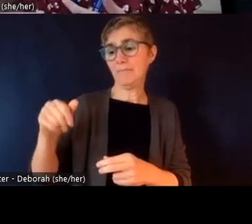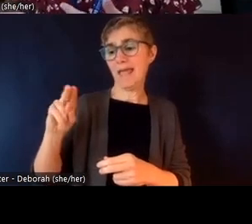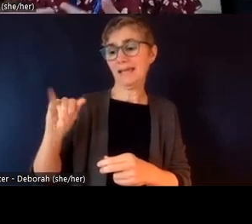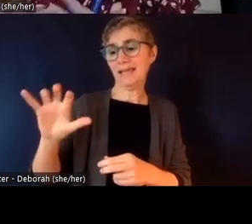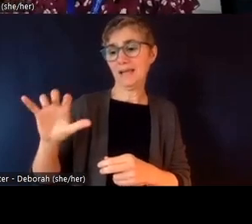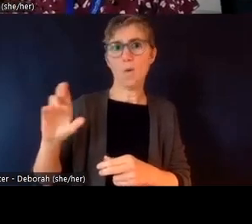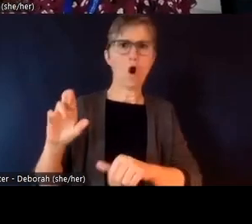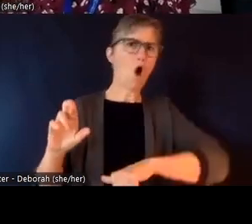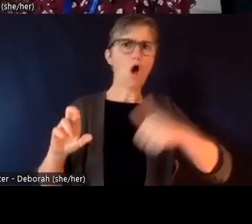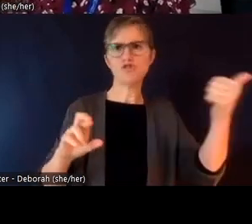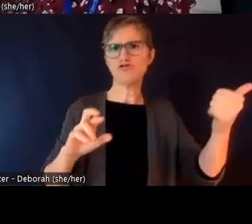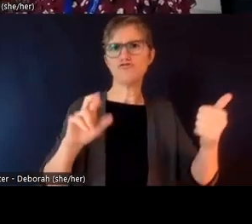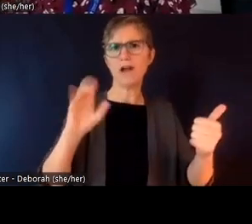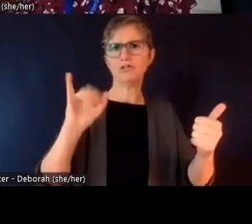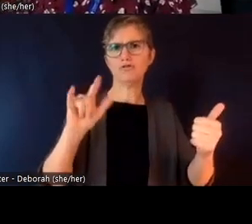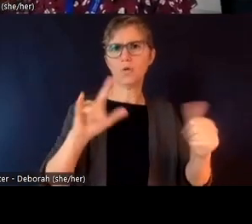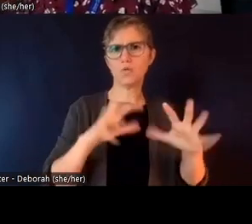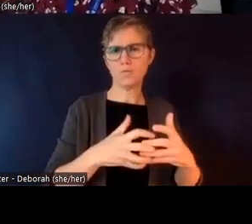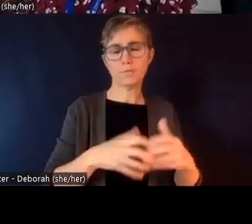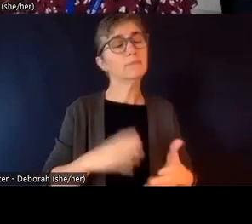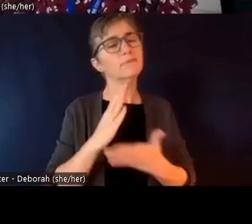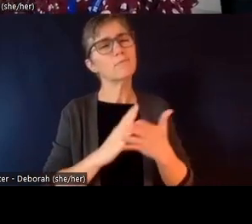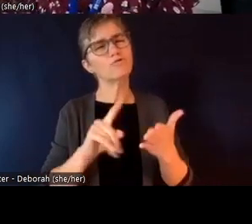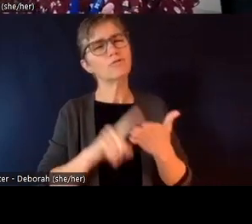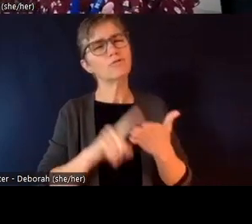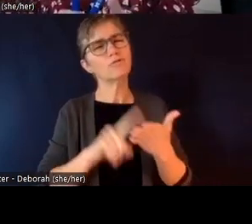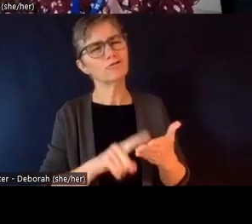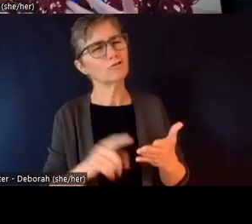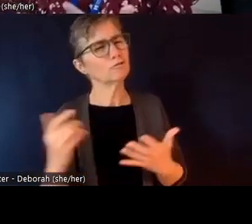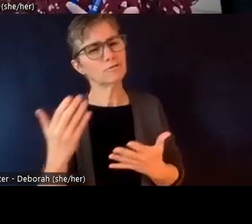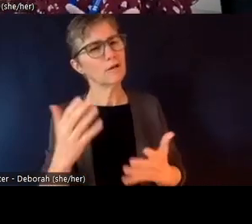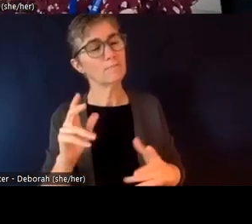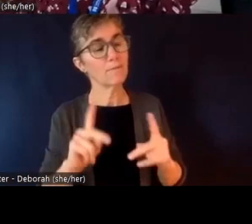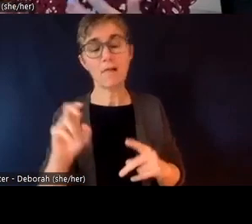That's because of some research that suggests that people's racial and ethnic identity,